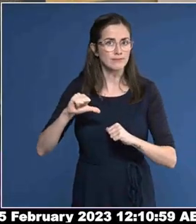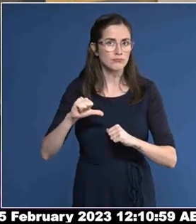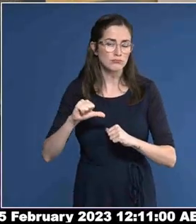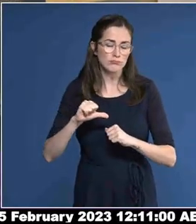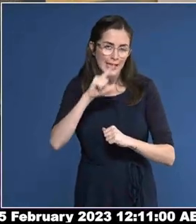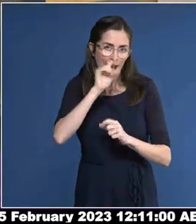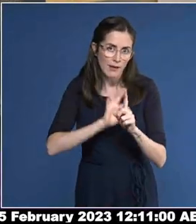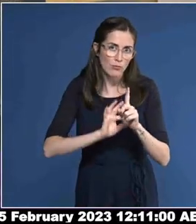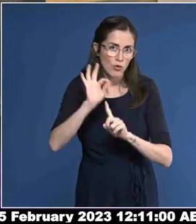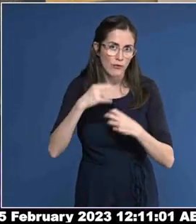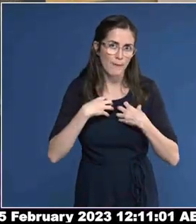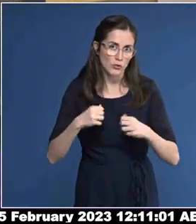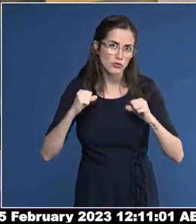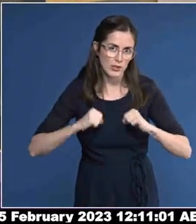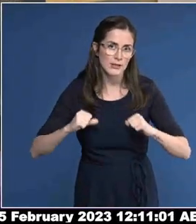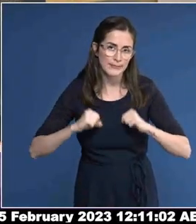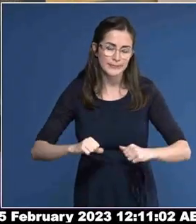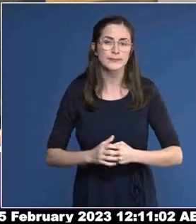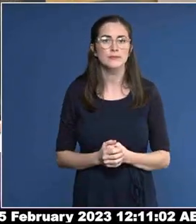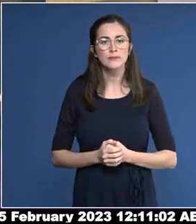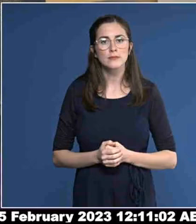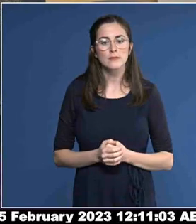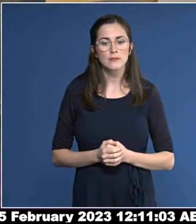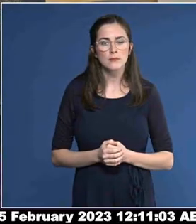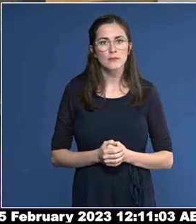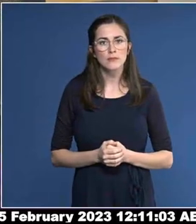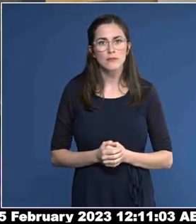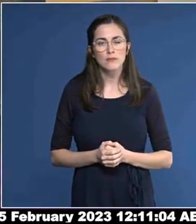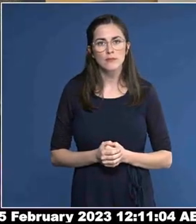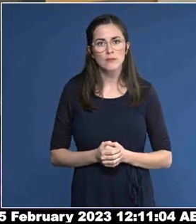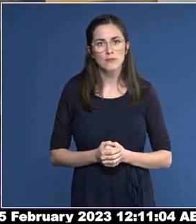And I think there is a reference to some of the training for board members.